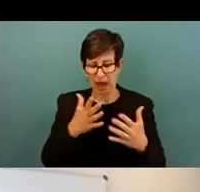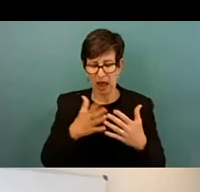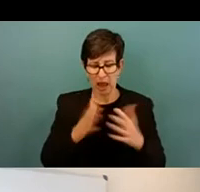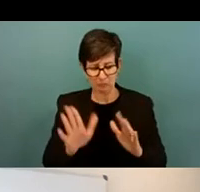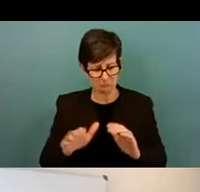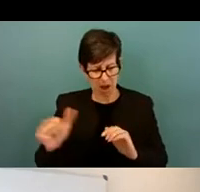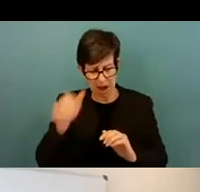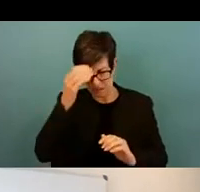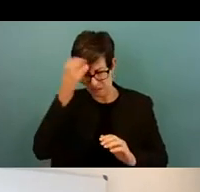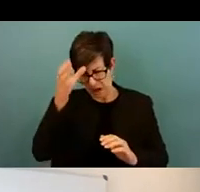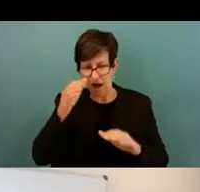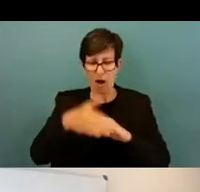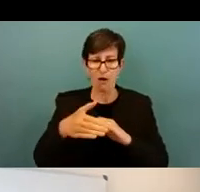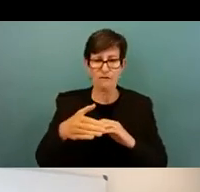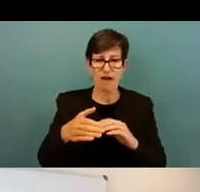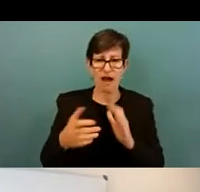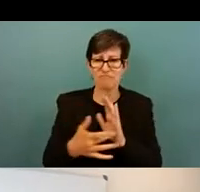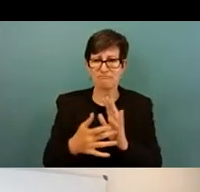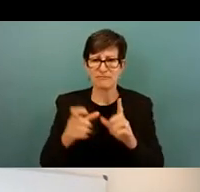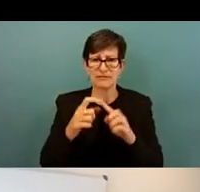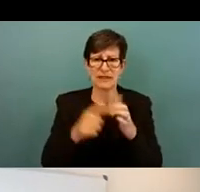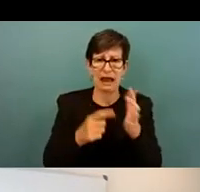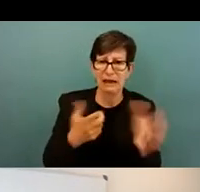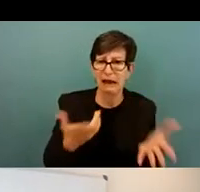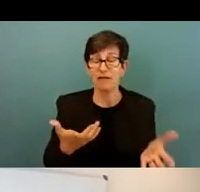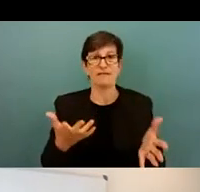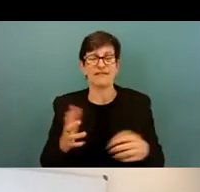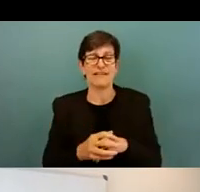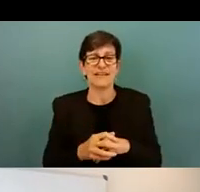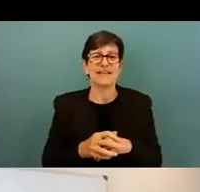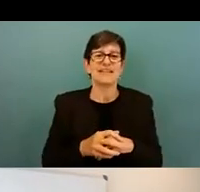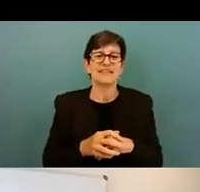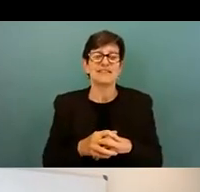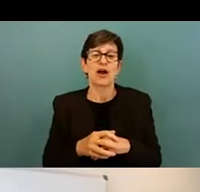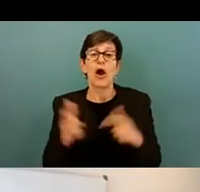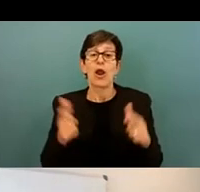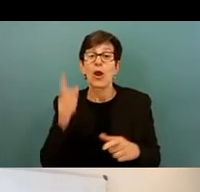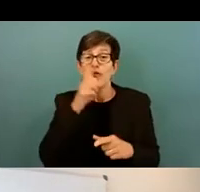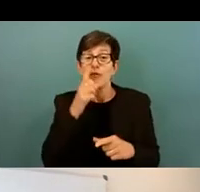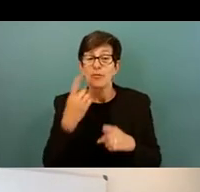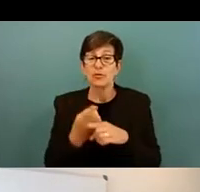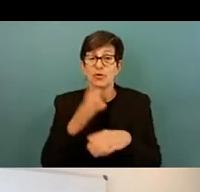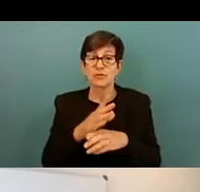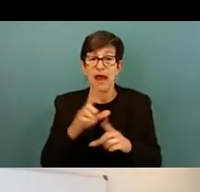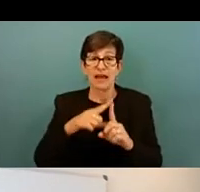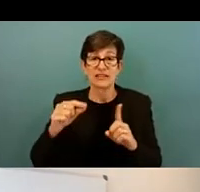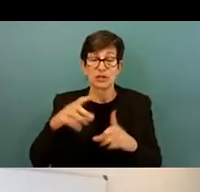And so we had a lot of people talking about digital inclusion, but really it was as though